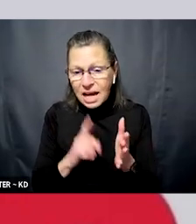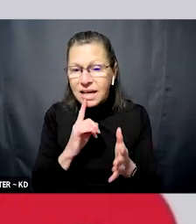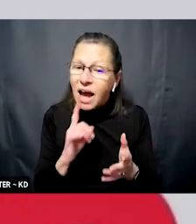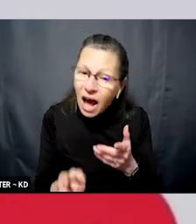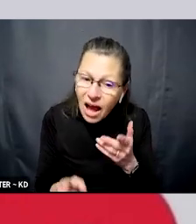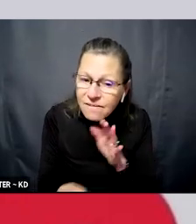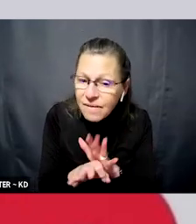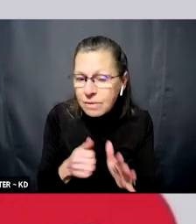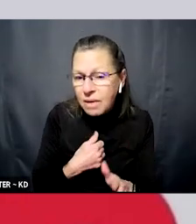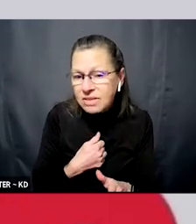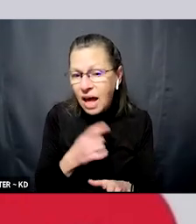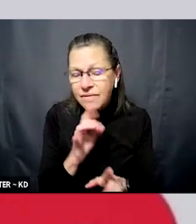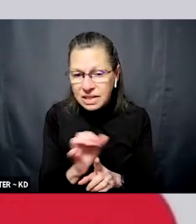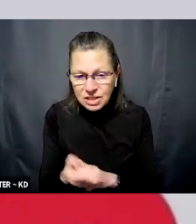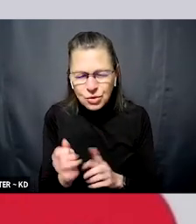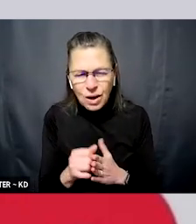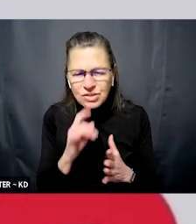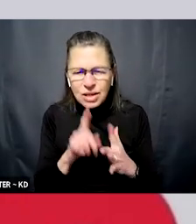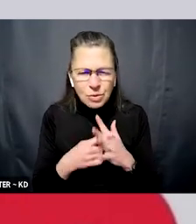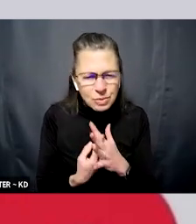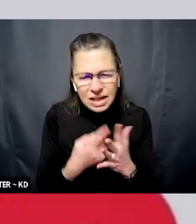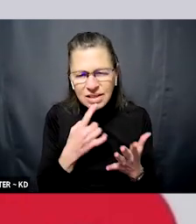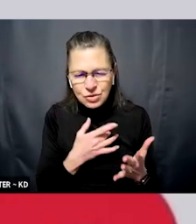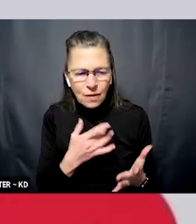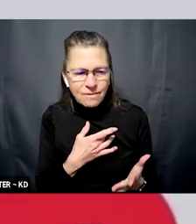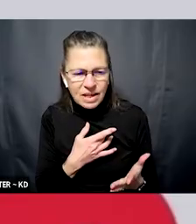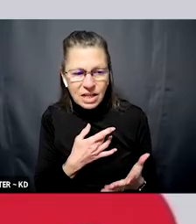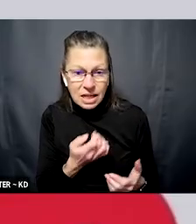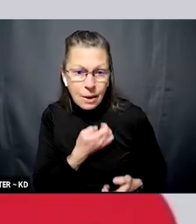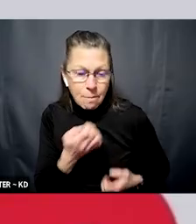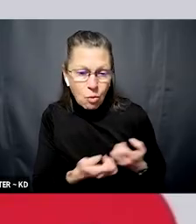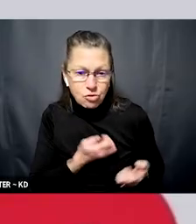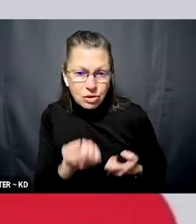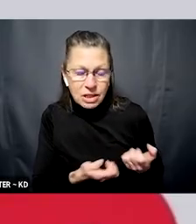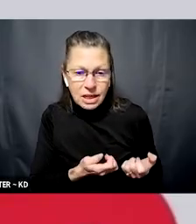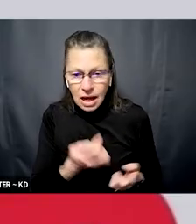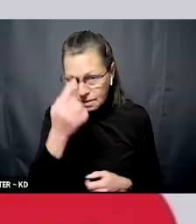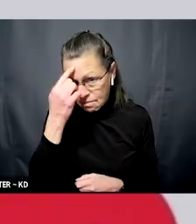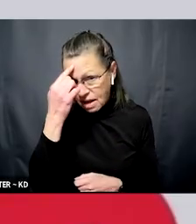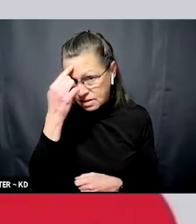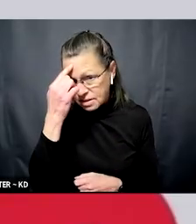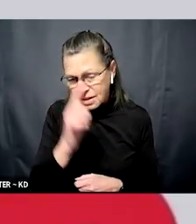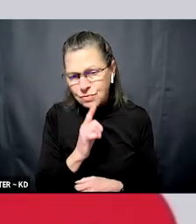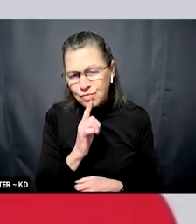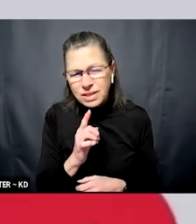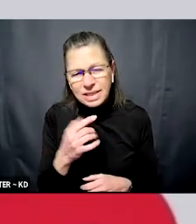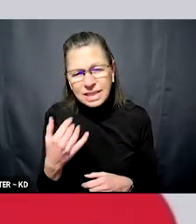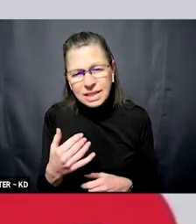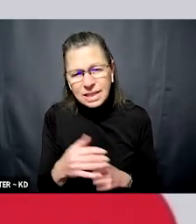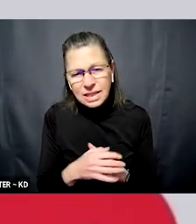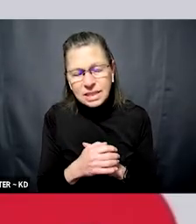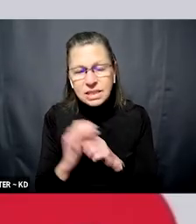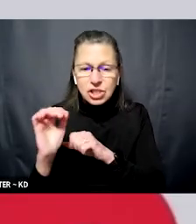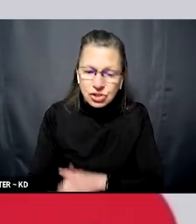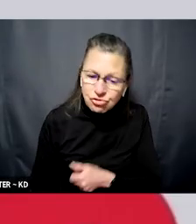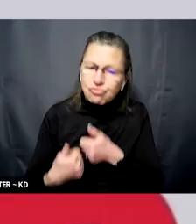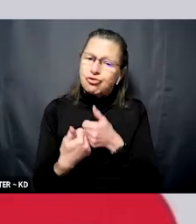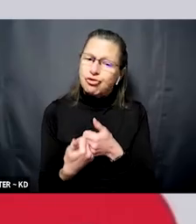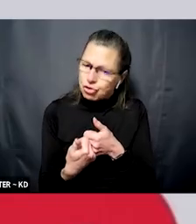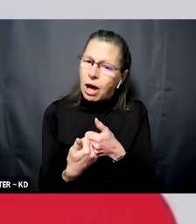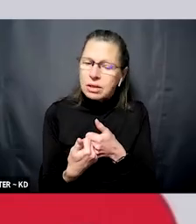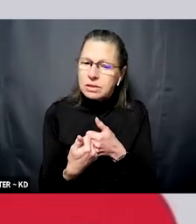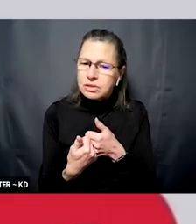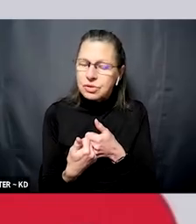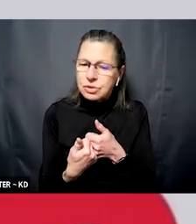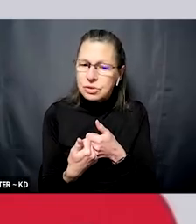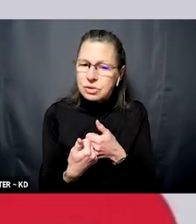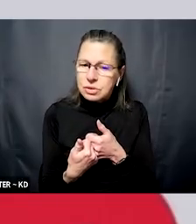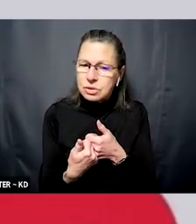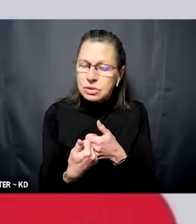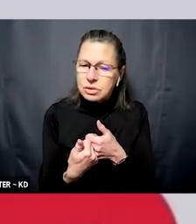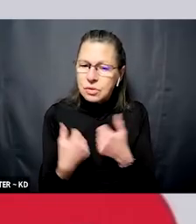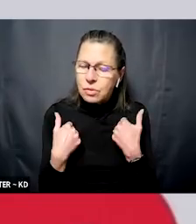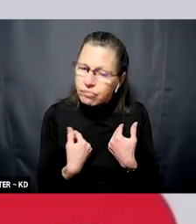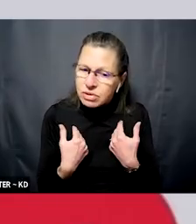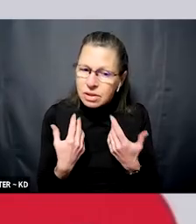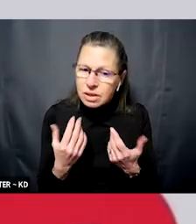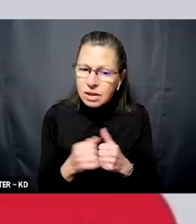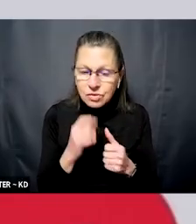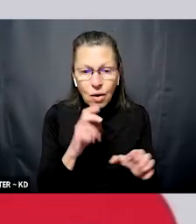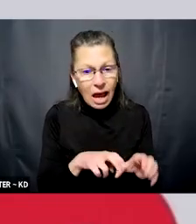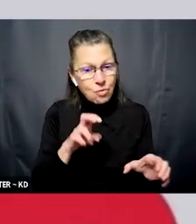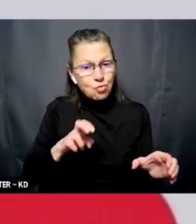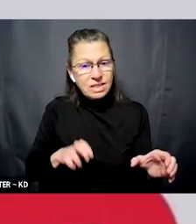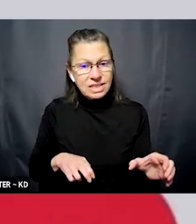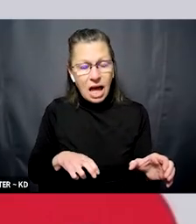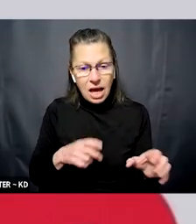I was beginning to feel emotionally and mentally really challenged. And so I resigned from my job,